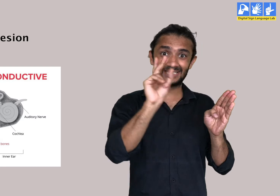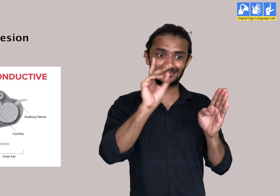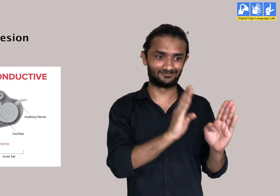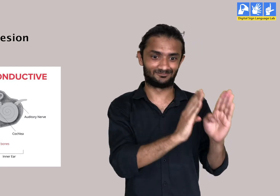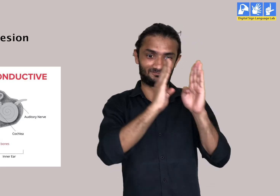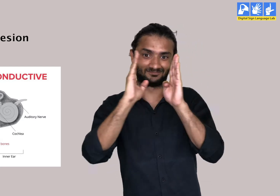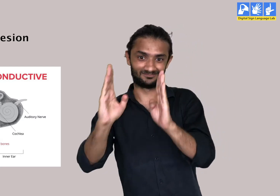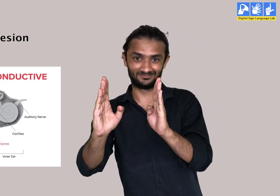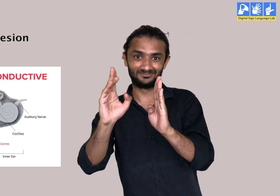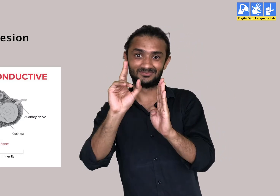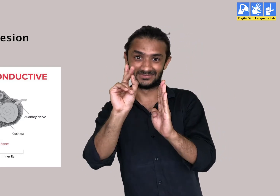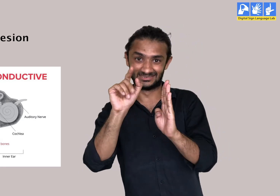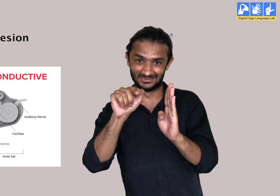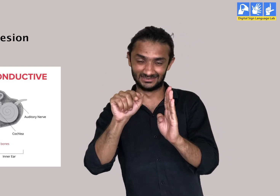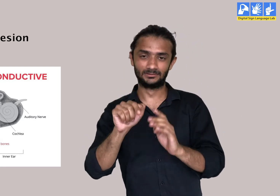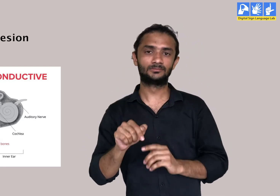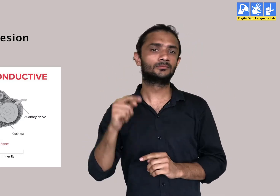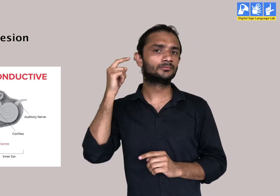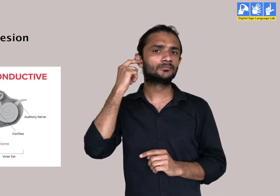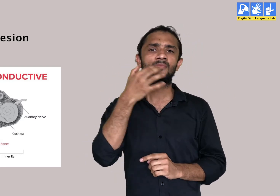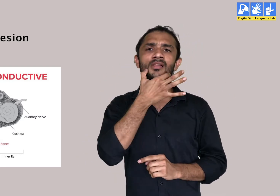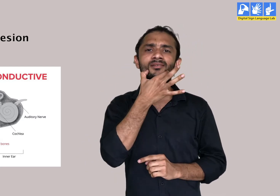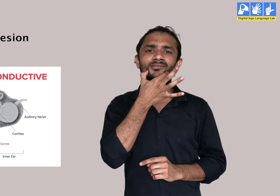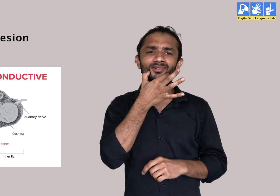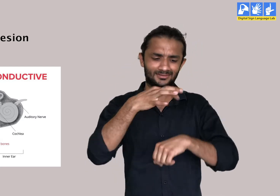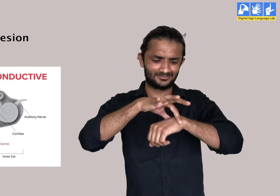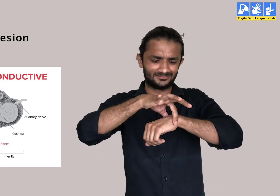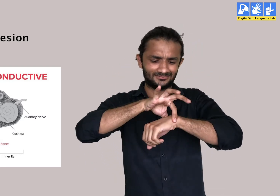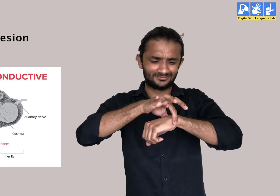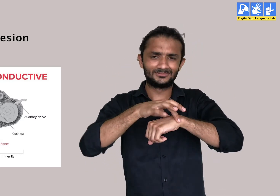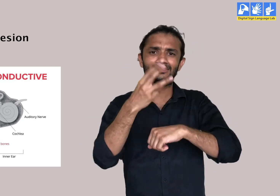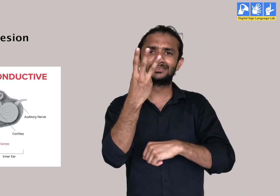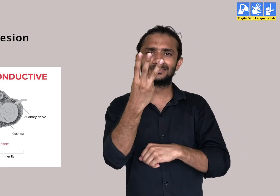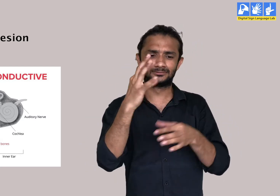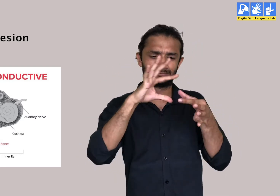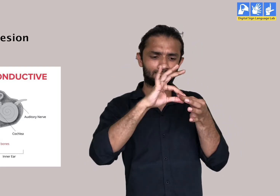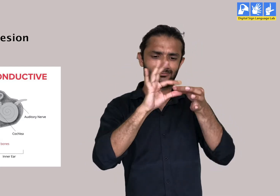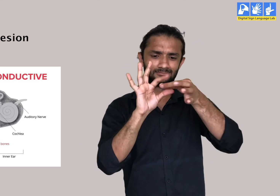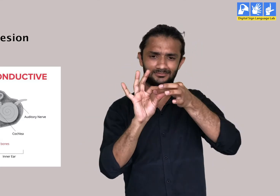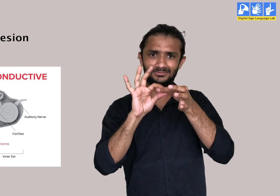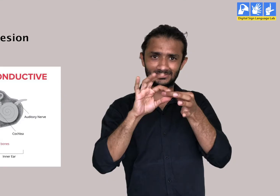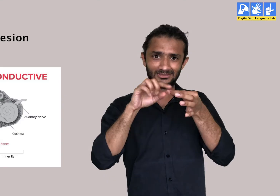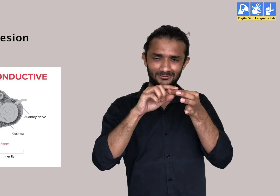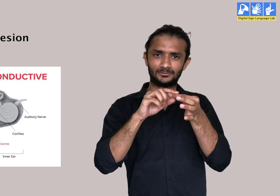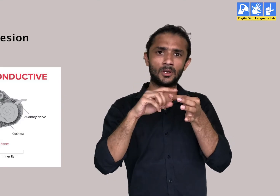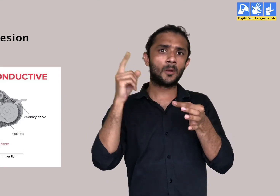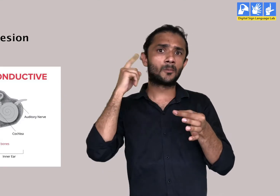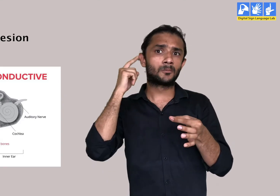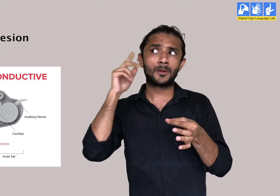It is mechanical in nature that is there is damage to the ear drum or auditory bones.